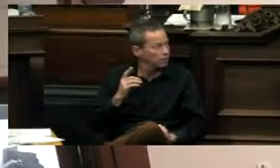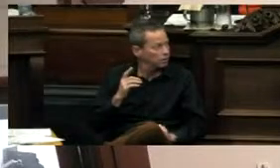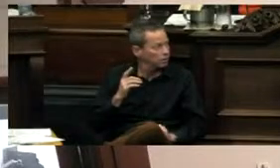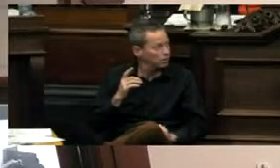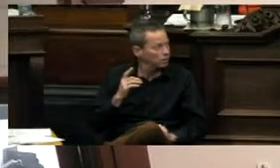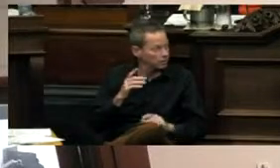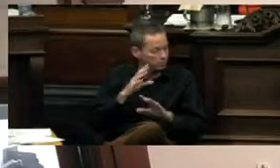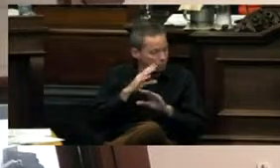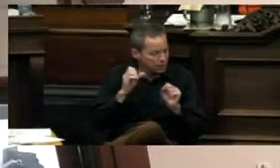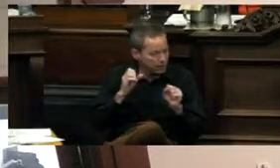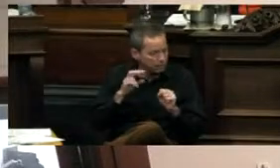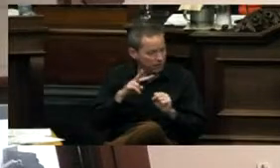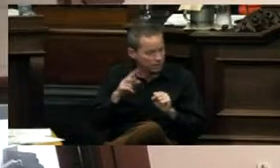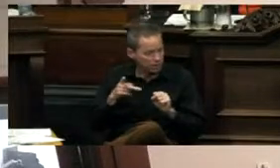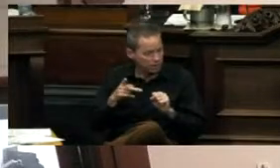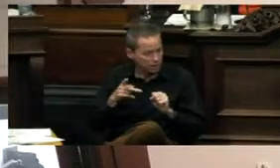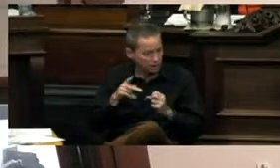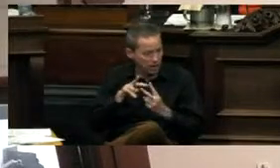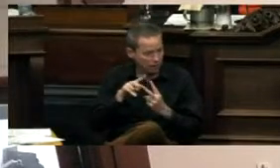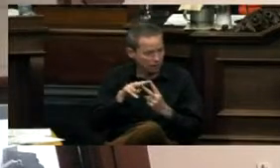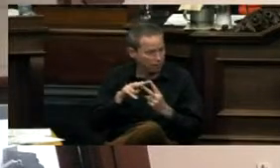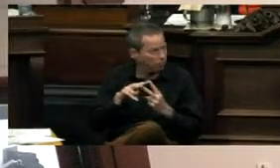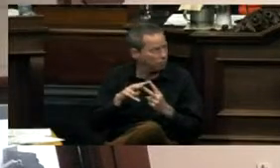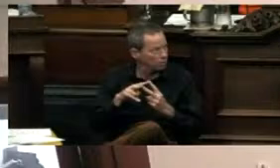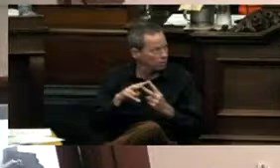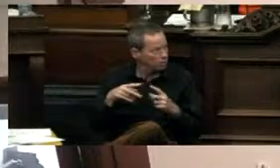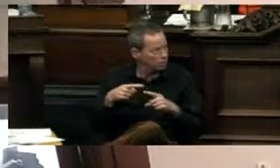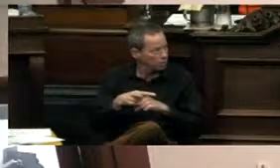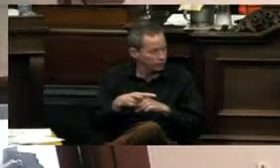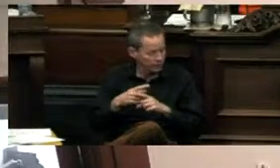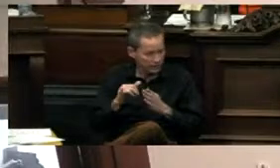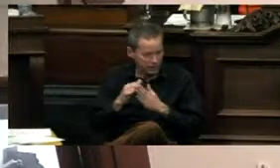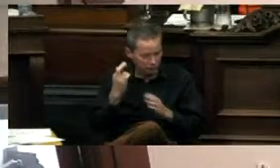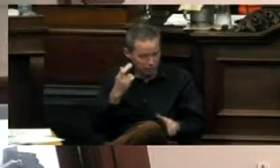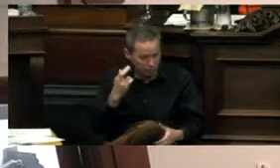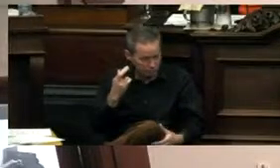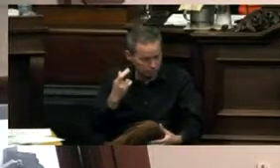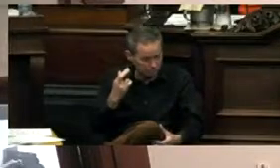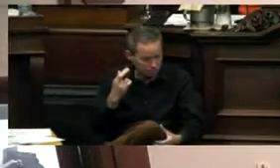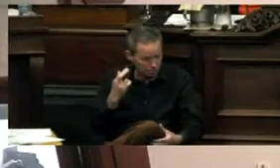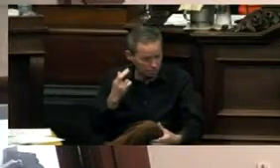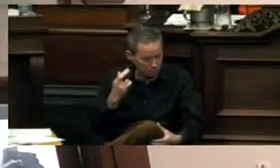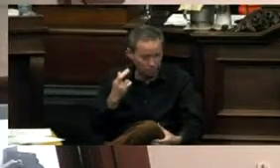just for clarity, are the people I know that you are one of the people missing the meeting.